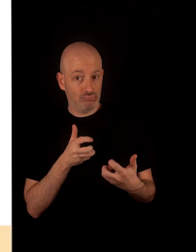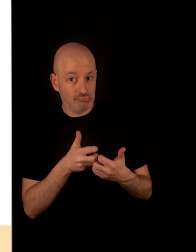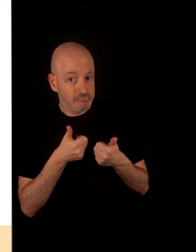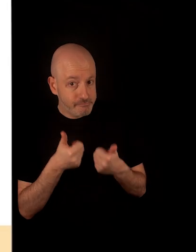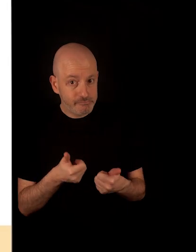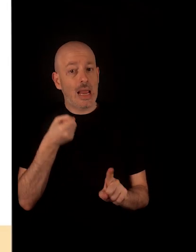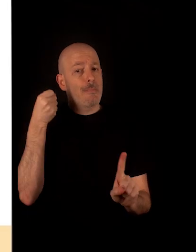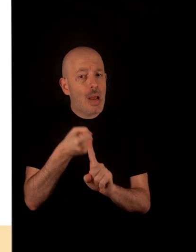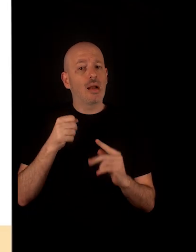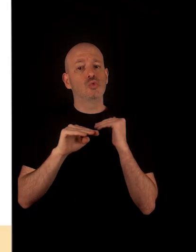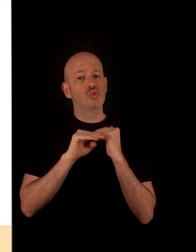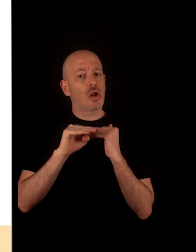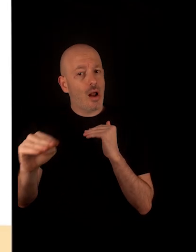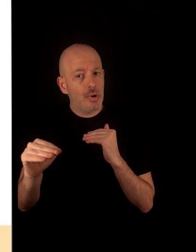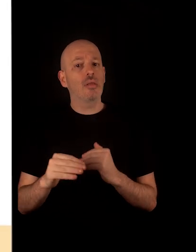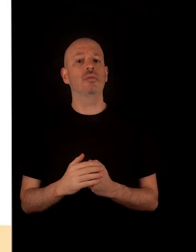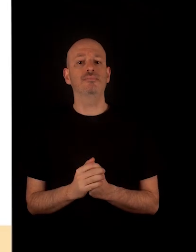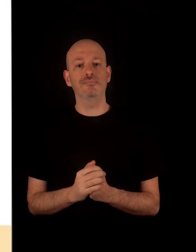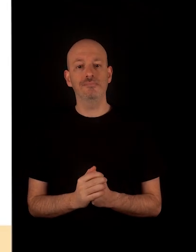Two external evaluators evaluate